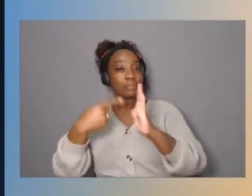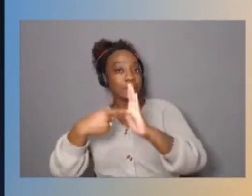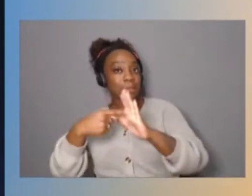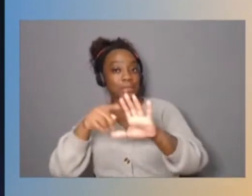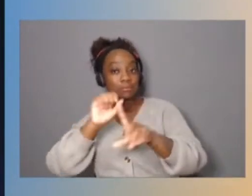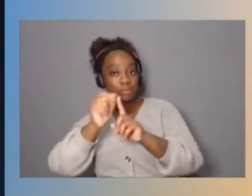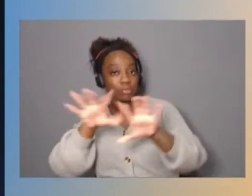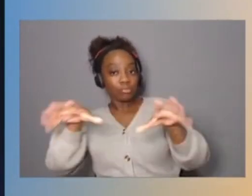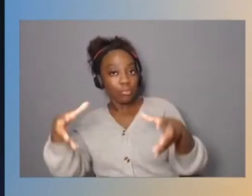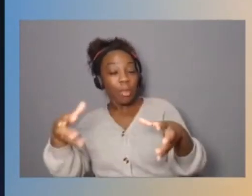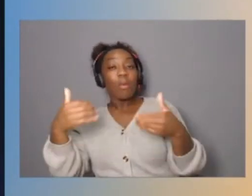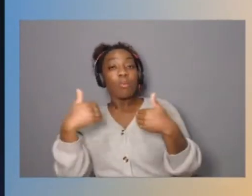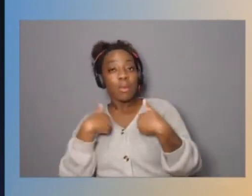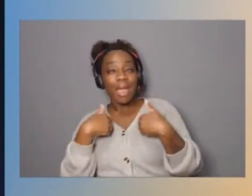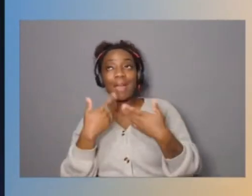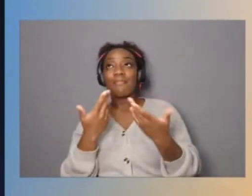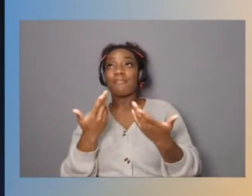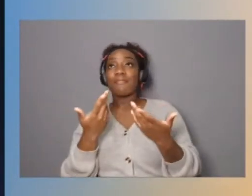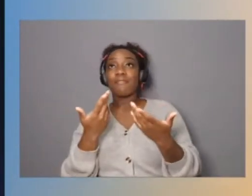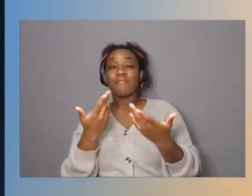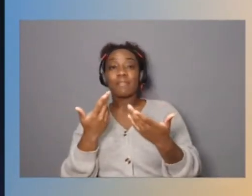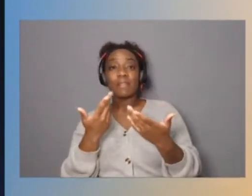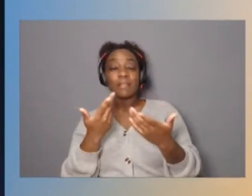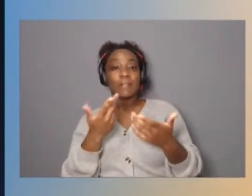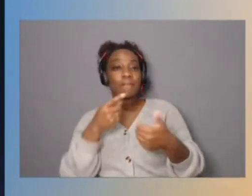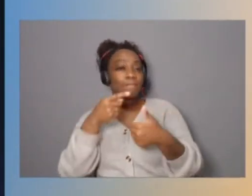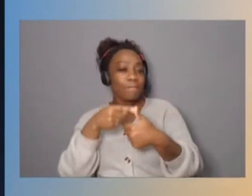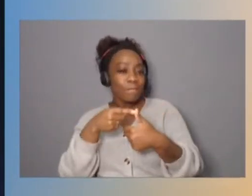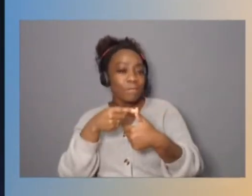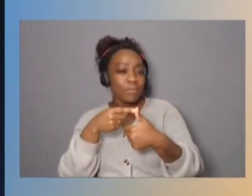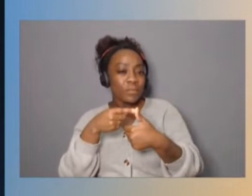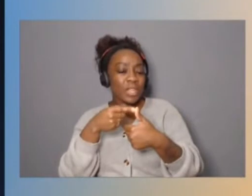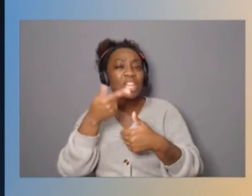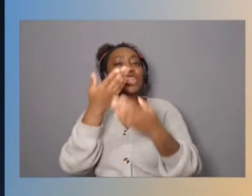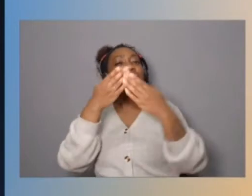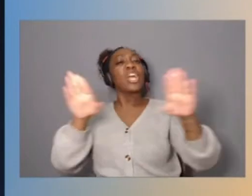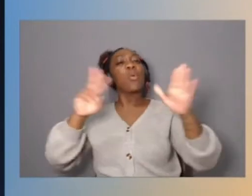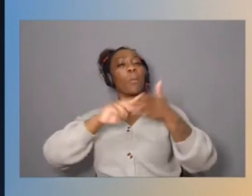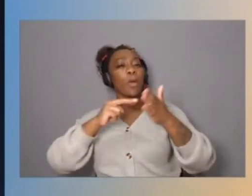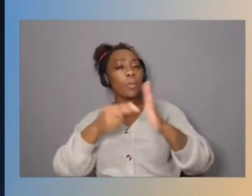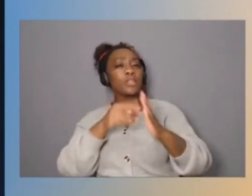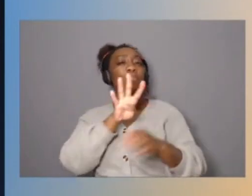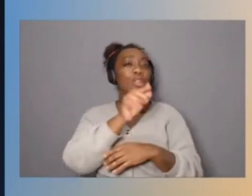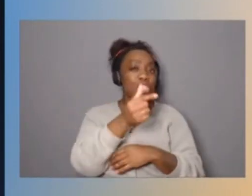like general purpose burstability T4g, general purpose M6g, compute optimized C6g,